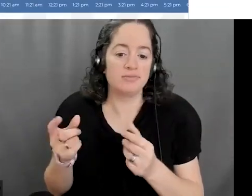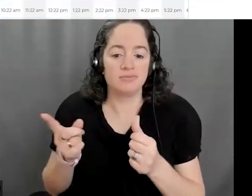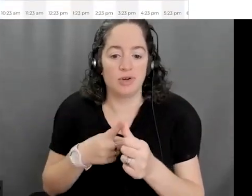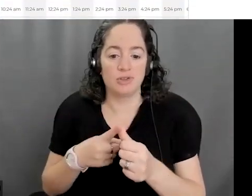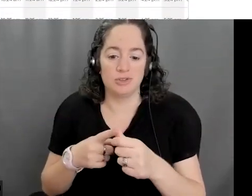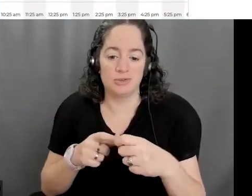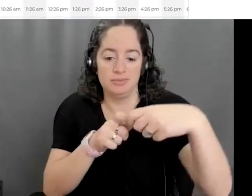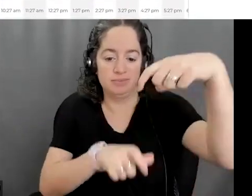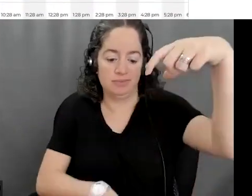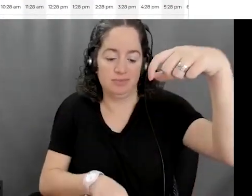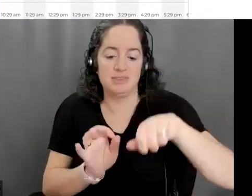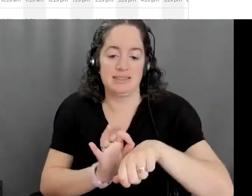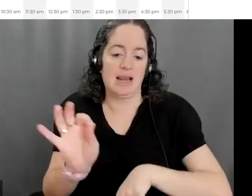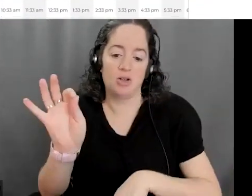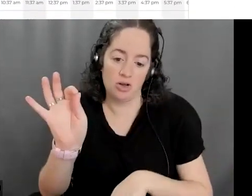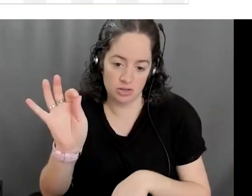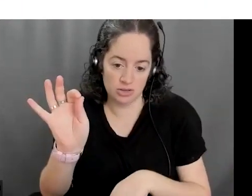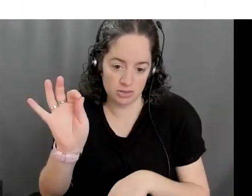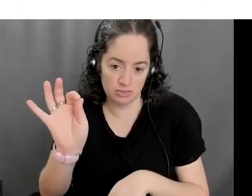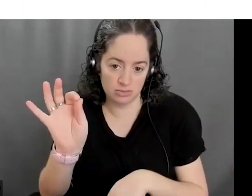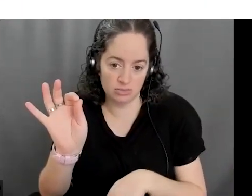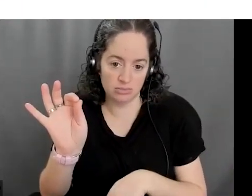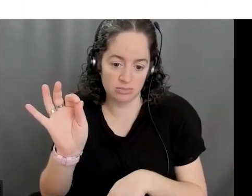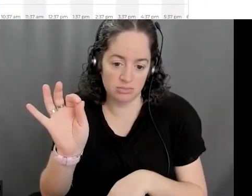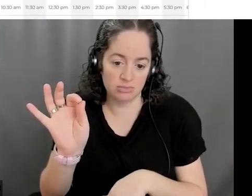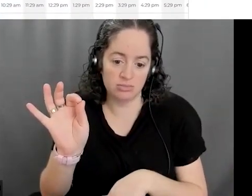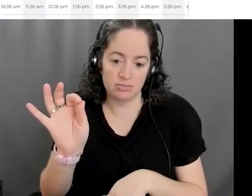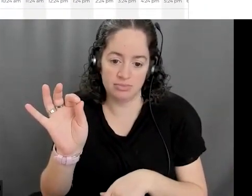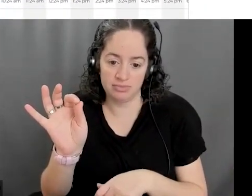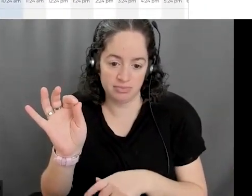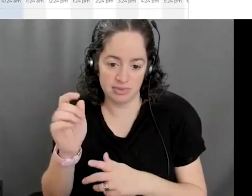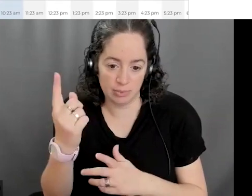that is somewhere along its route at the moment.